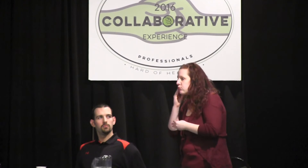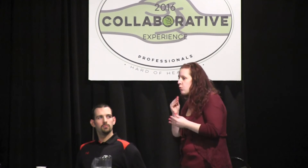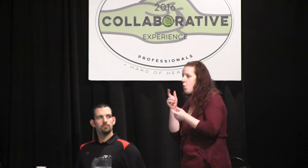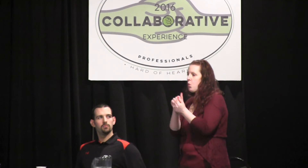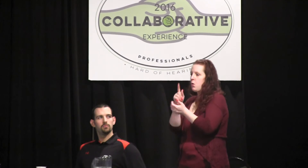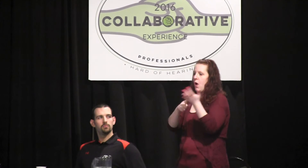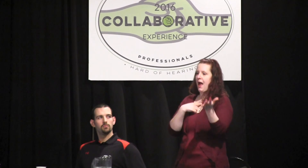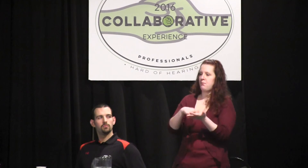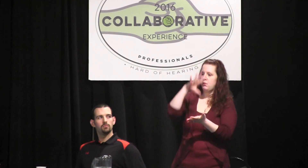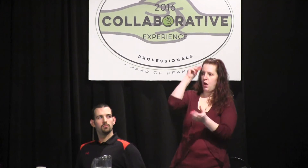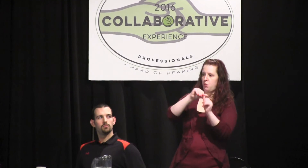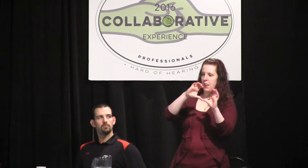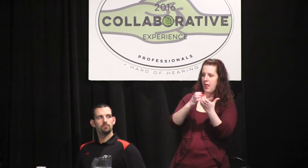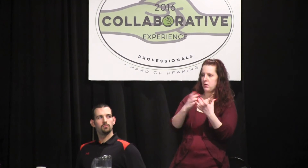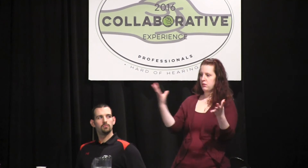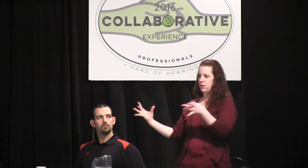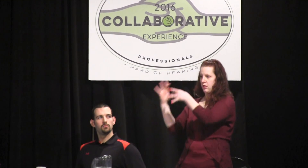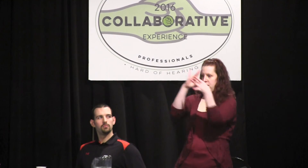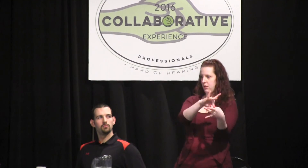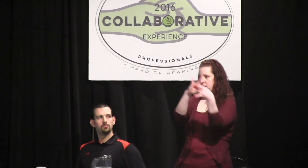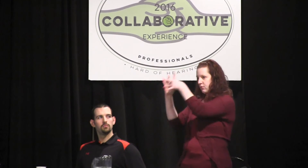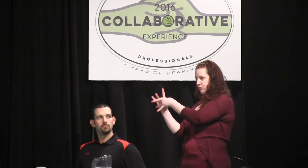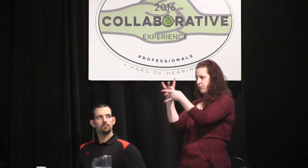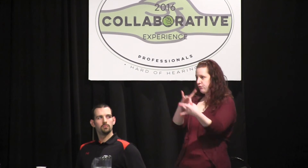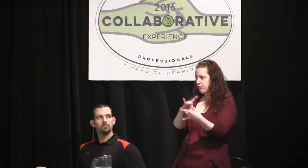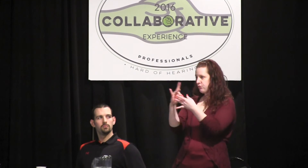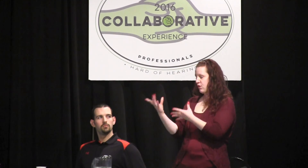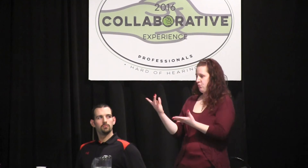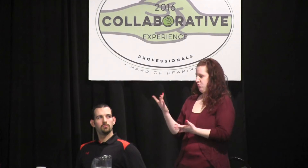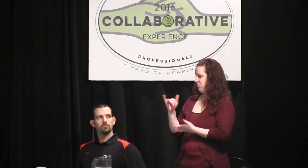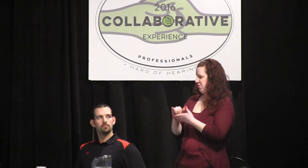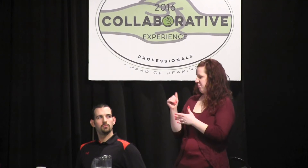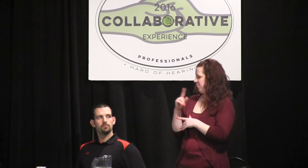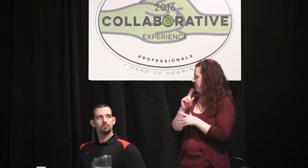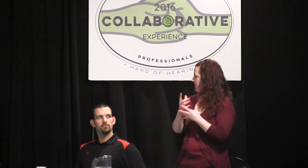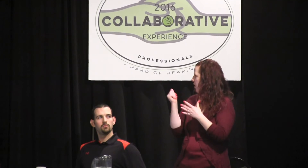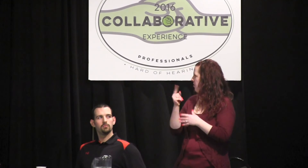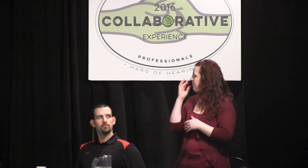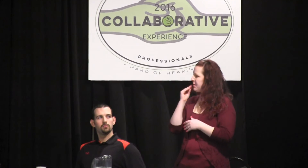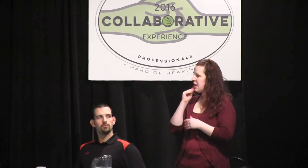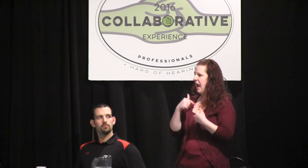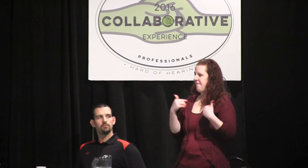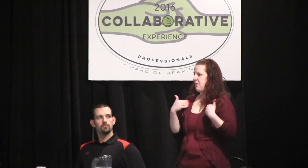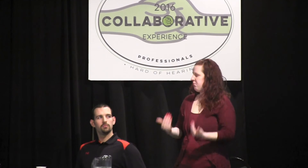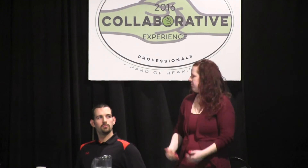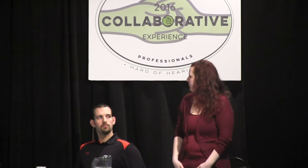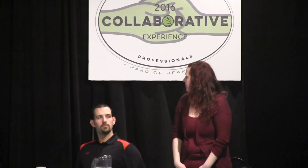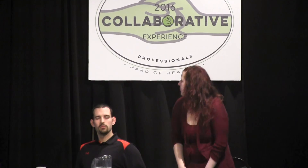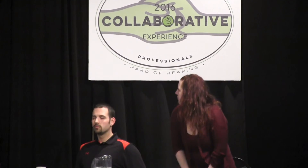So I was able to glean some more experience from that internship and connect that with what I was learning in classes.